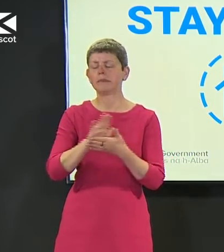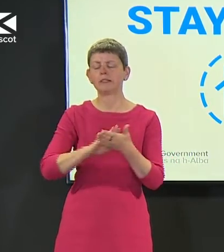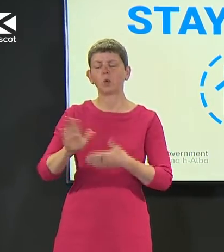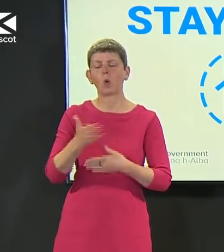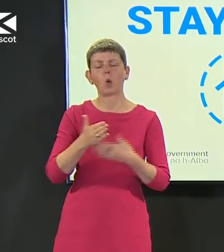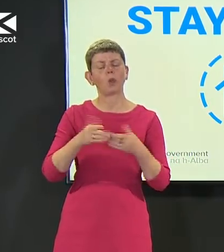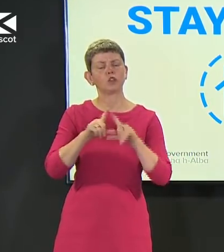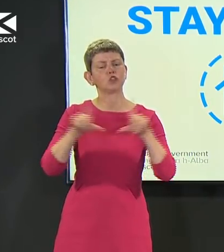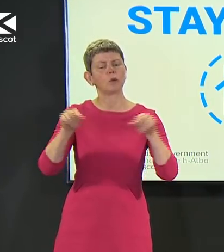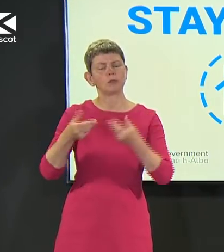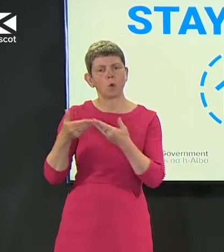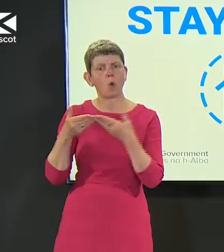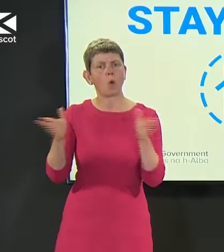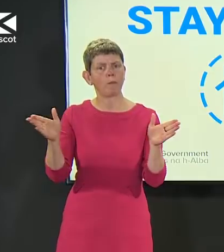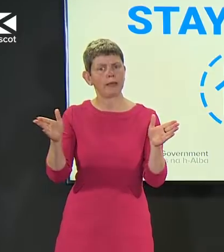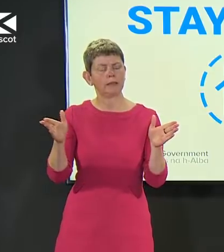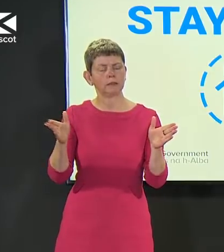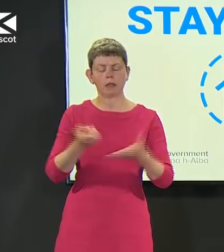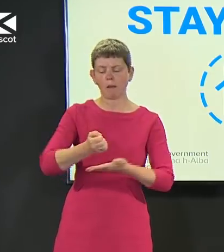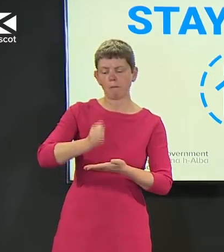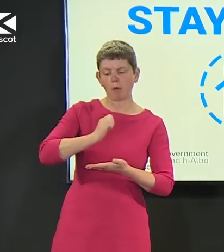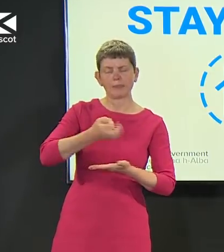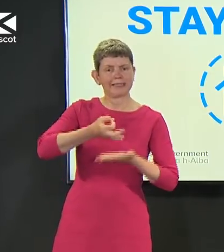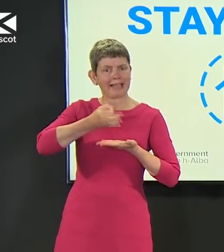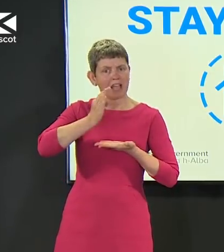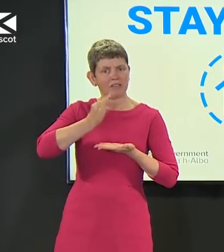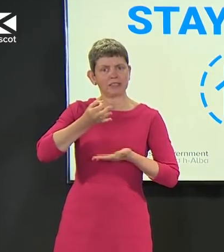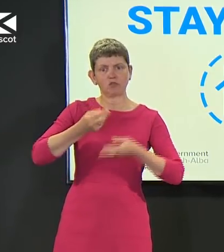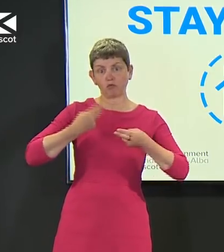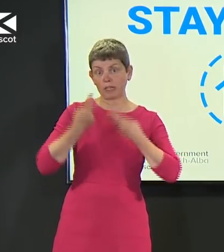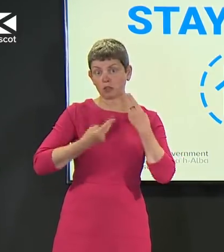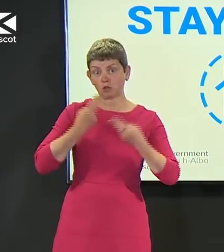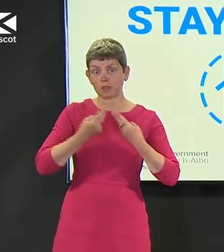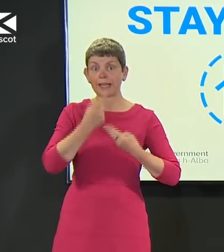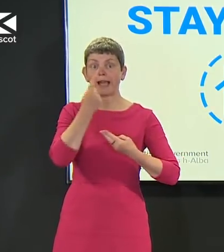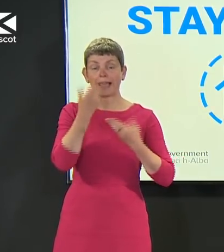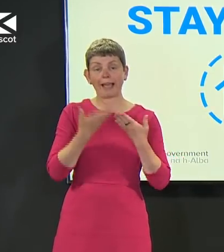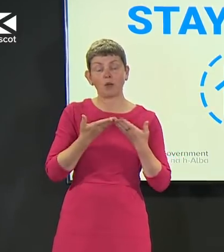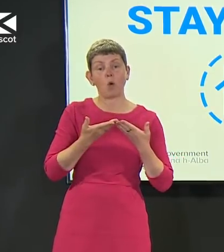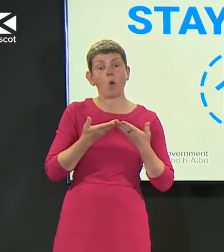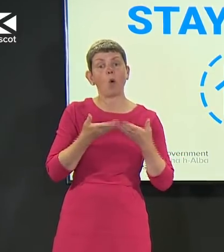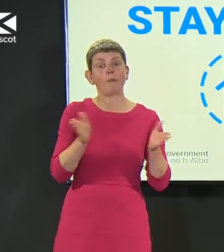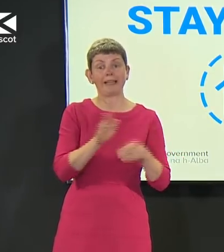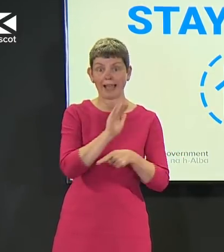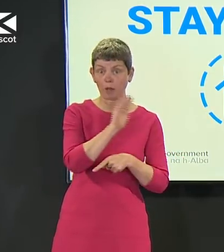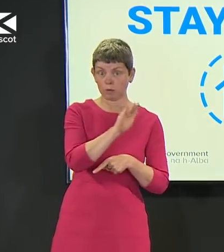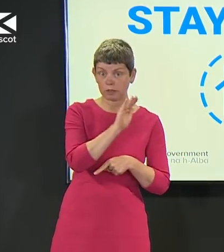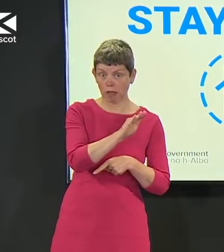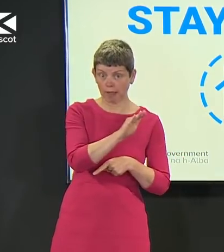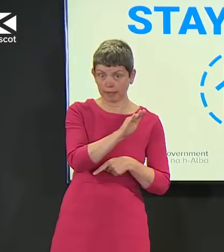pubs cafes and restaurants will also be able to fully open outdoors on the 26th of April and